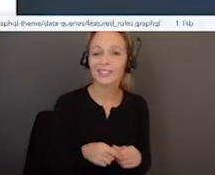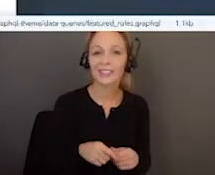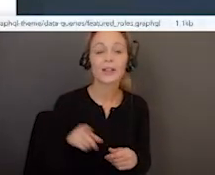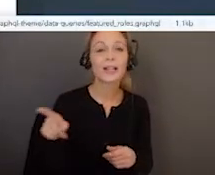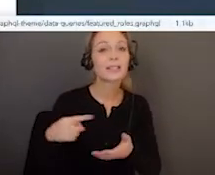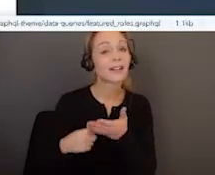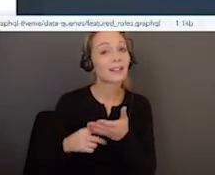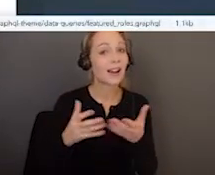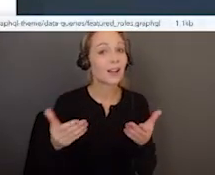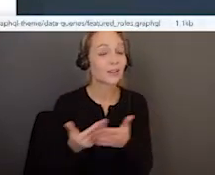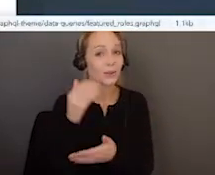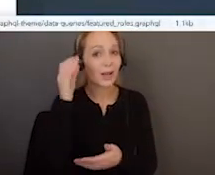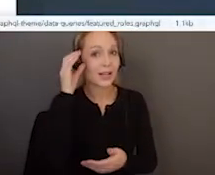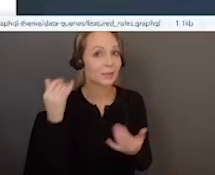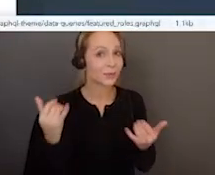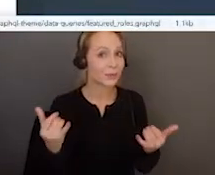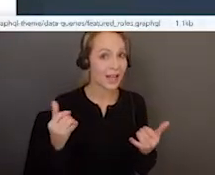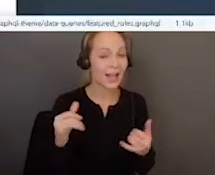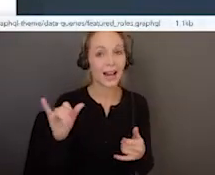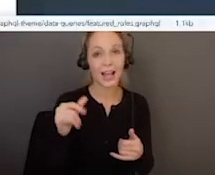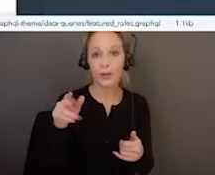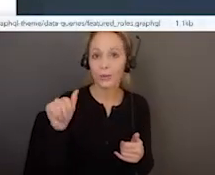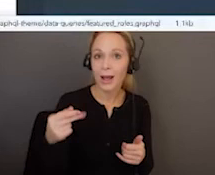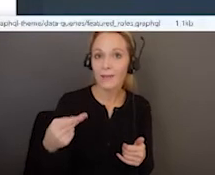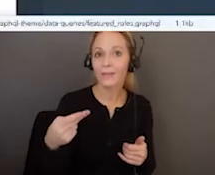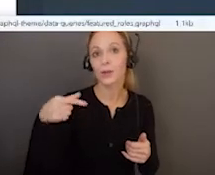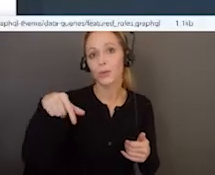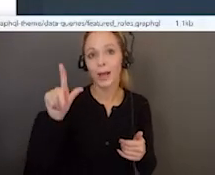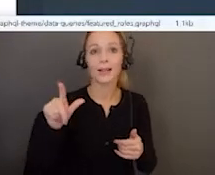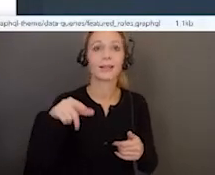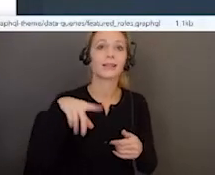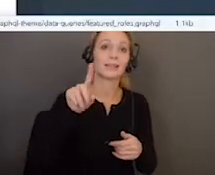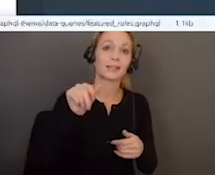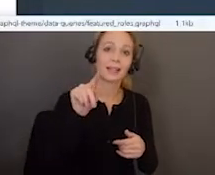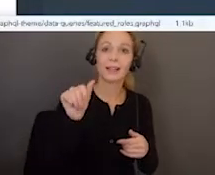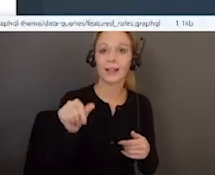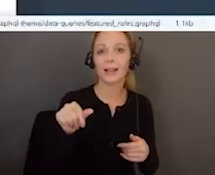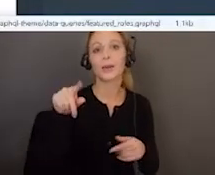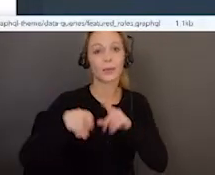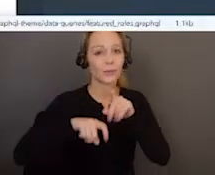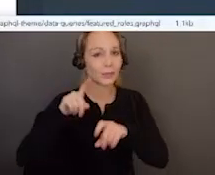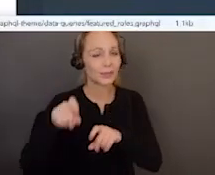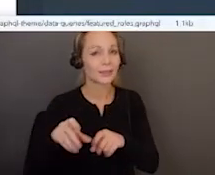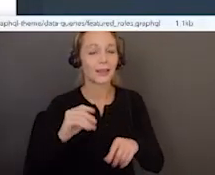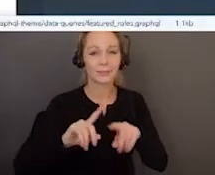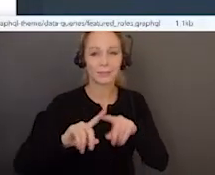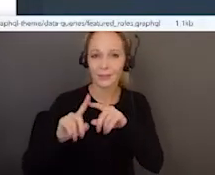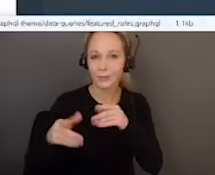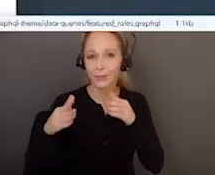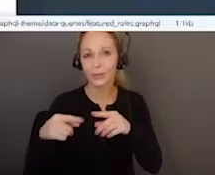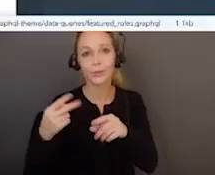HubSpot, ACTUALLY, SO THEY DISCUSS A LOT OF NEW CONCEPTS SUCH AS GraphQL, DYNAMIC SLACK.